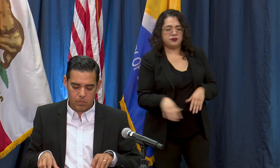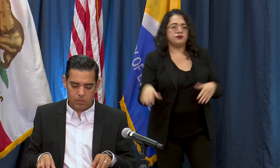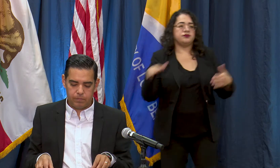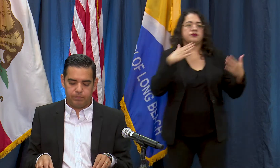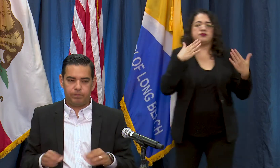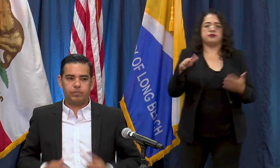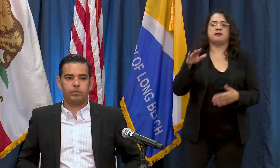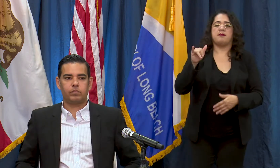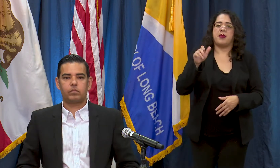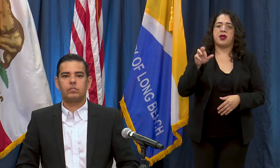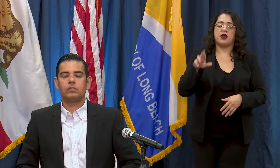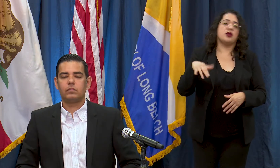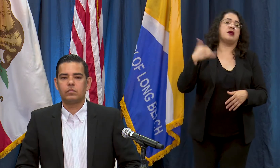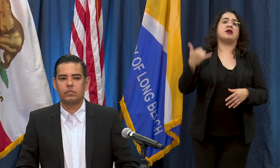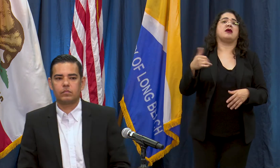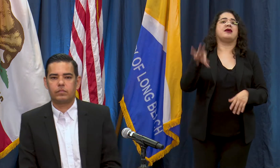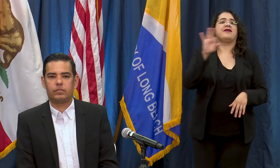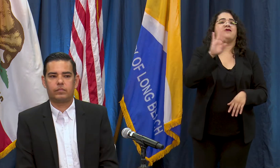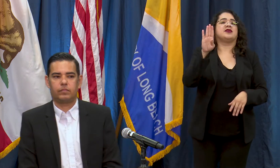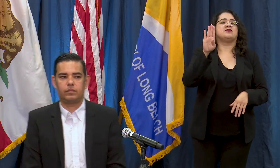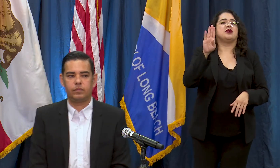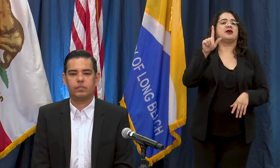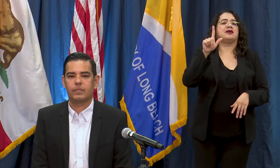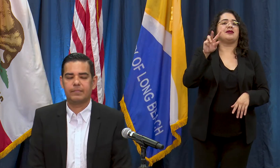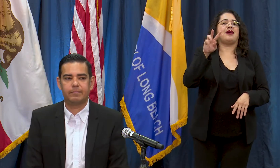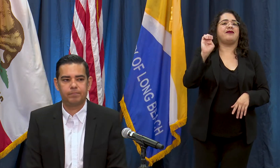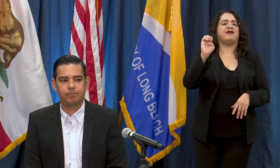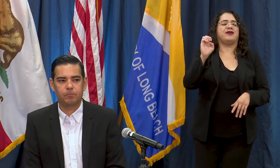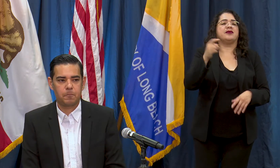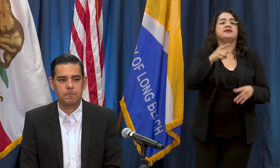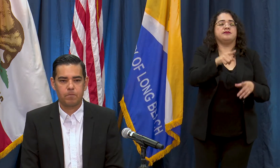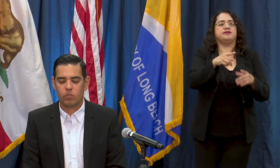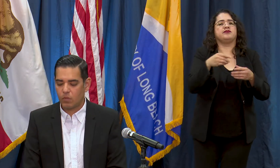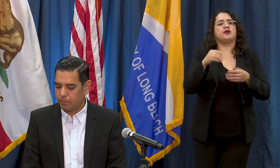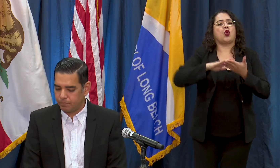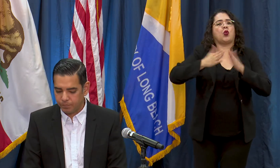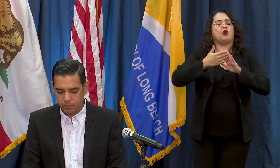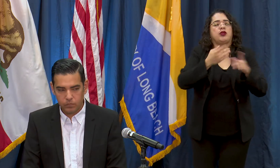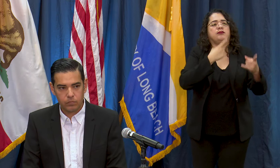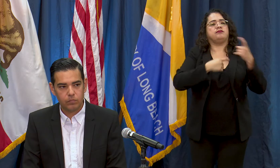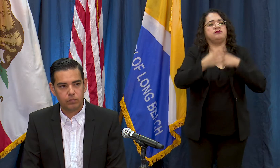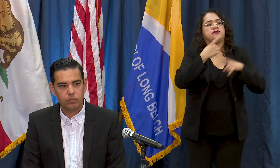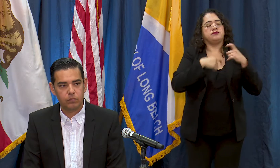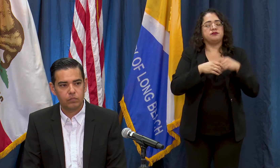gonna go over to our Facebook live questions. We've got a few questions that are coming in from the community and I think this is gonna be some good